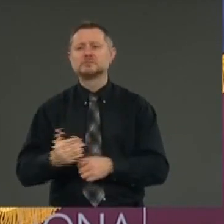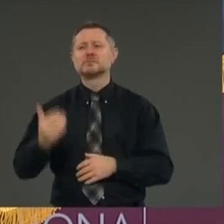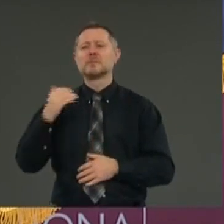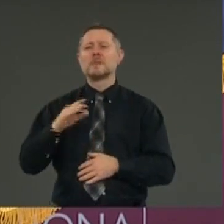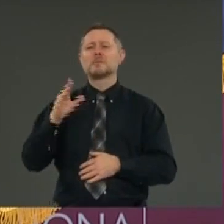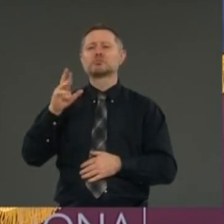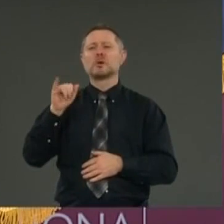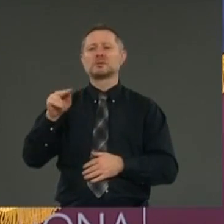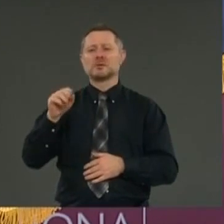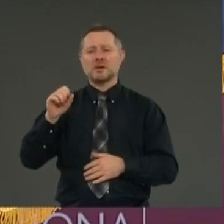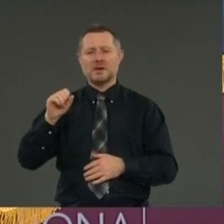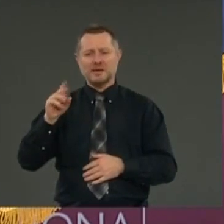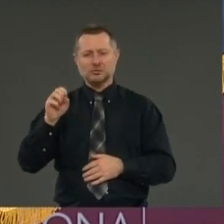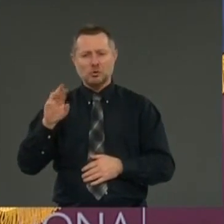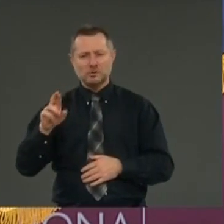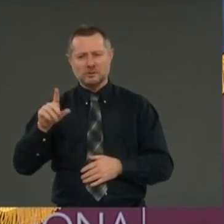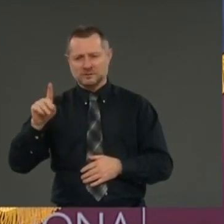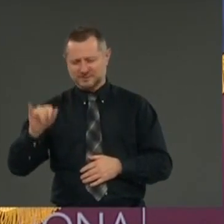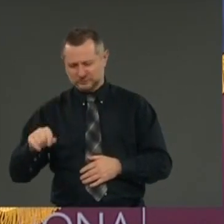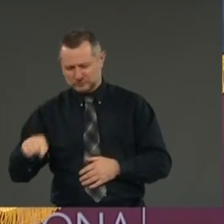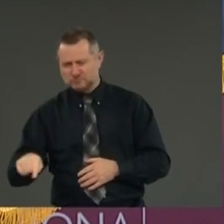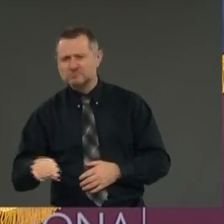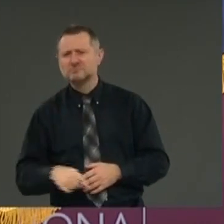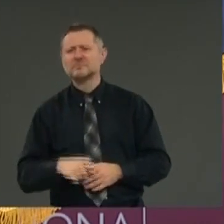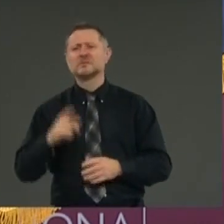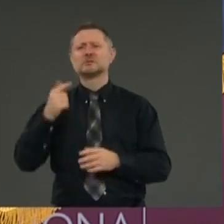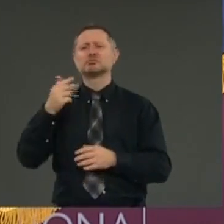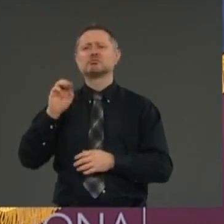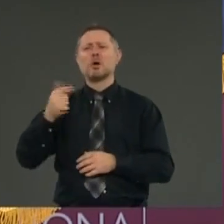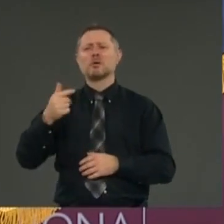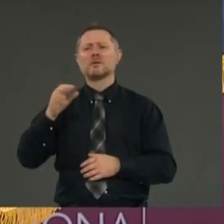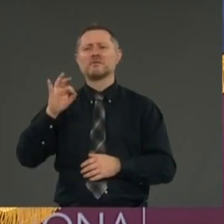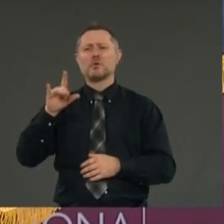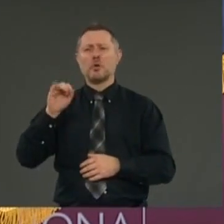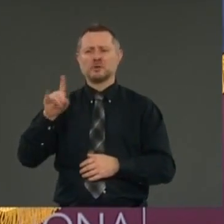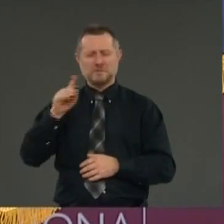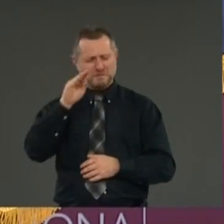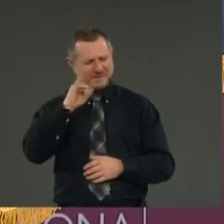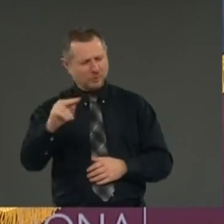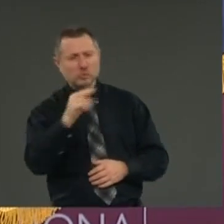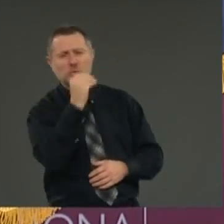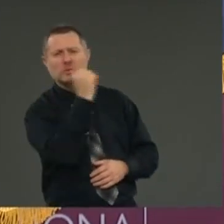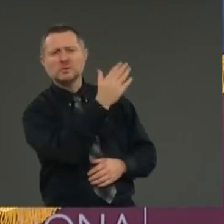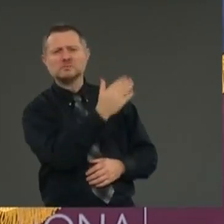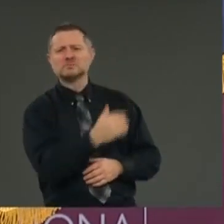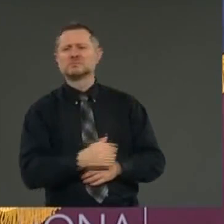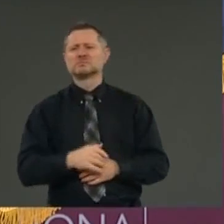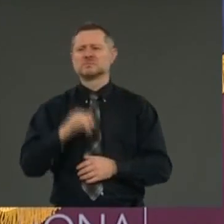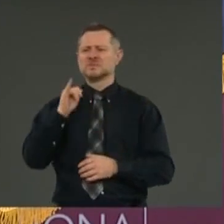ANTOINE ROSE, PITTSBURGH, 2018. ALL ADD OFFSHORE AUBREY IN GEORGIA, 2020.